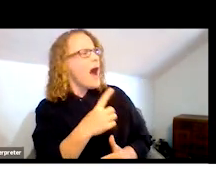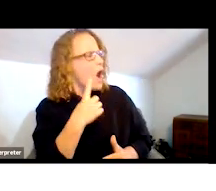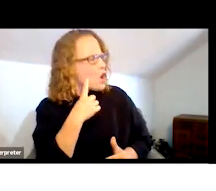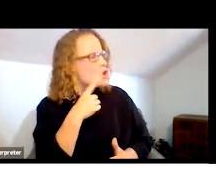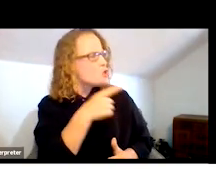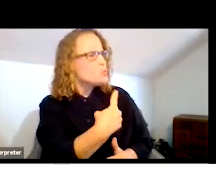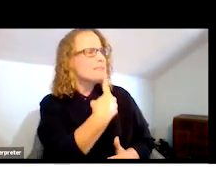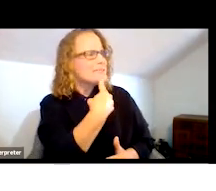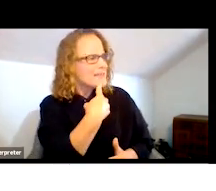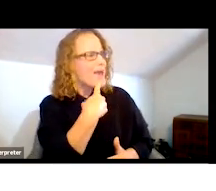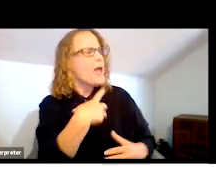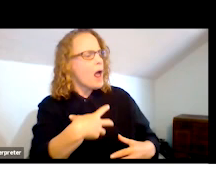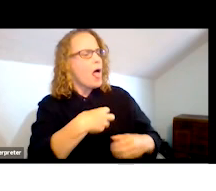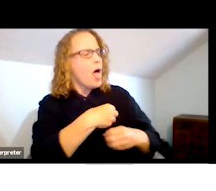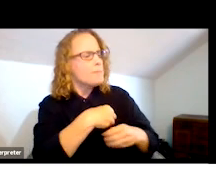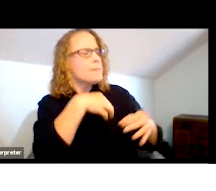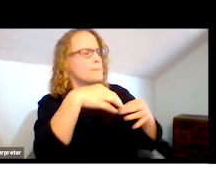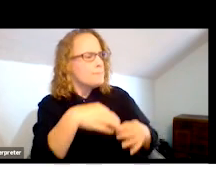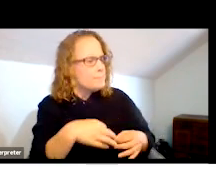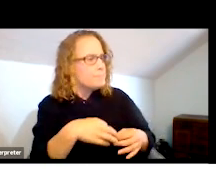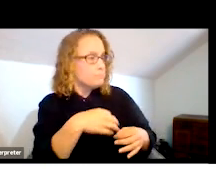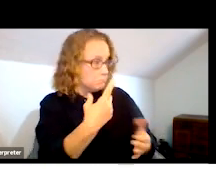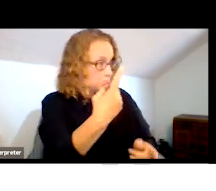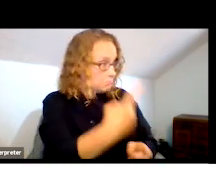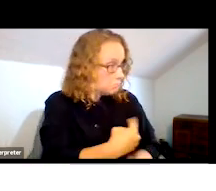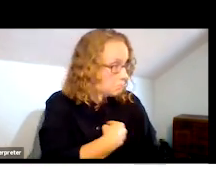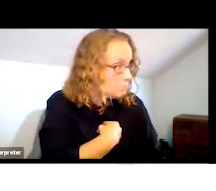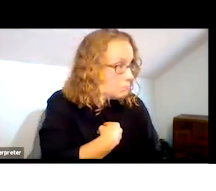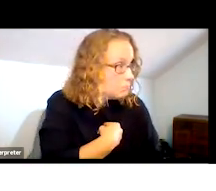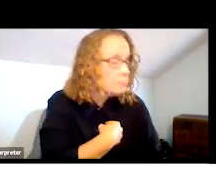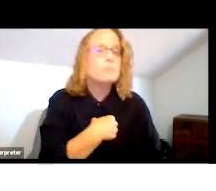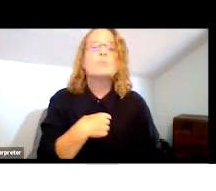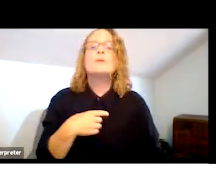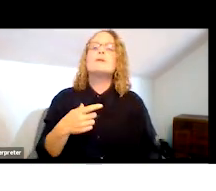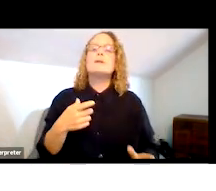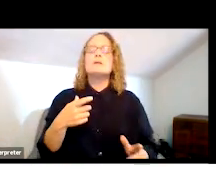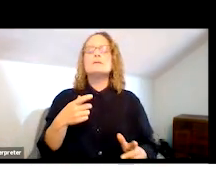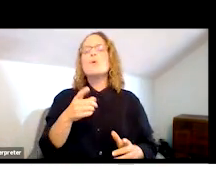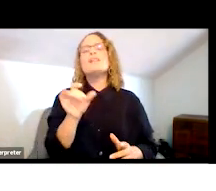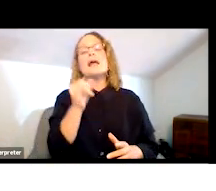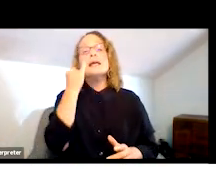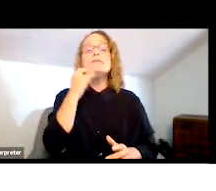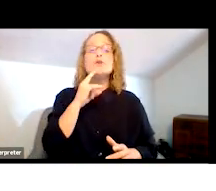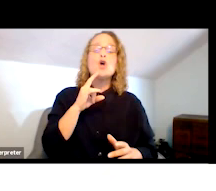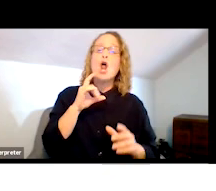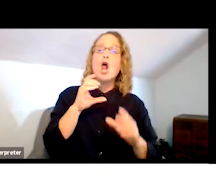the big emphasis, listening to understand. So we're going to paraphrase what was heard.